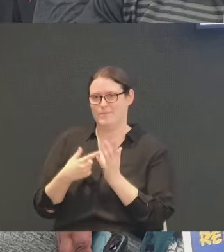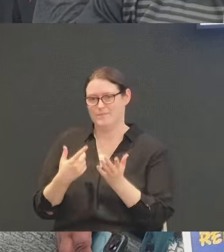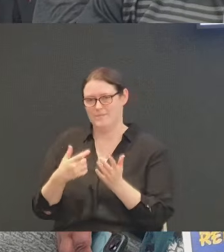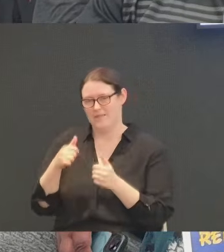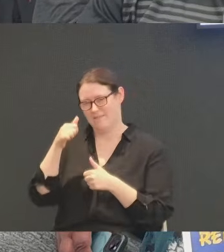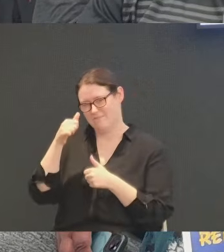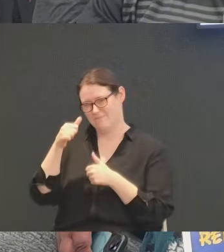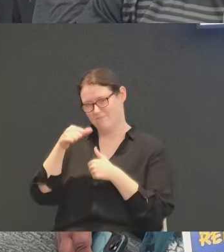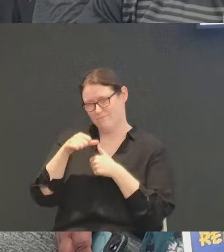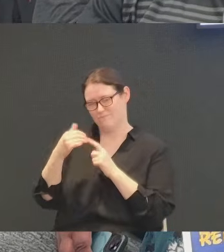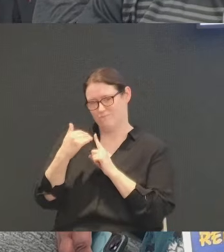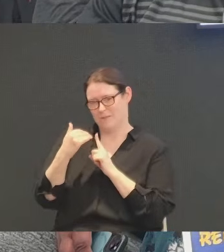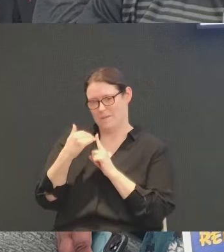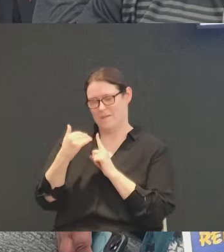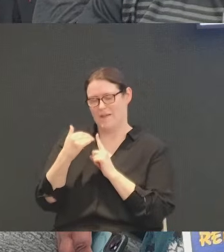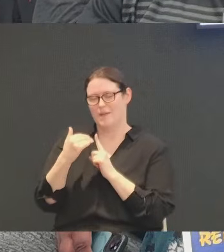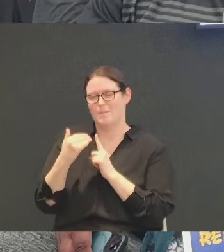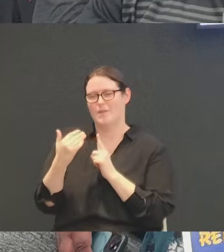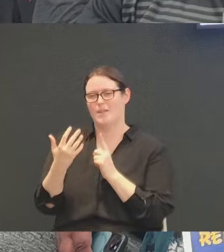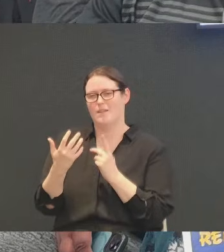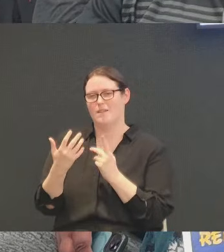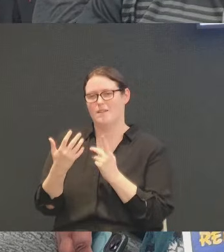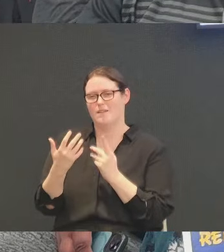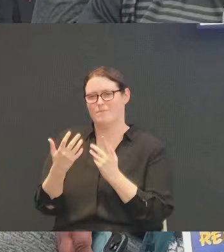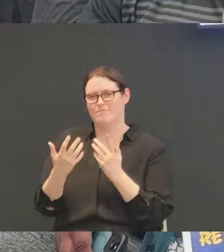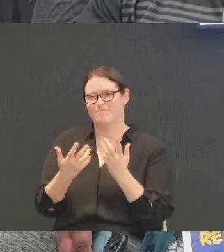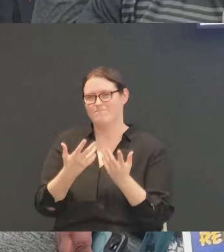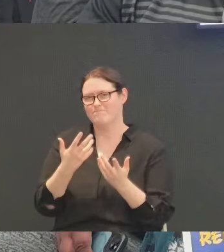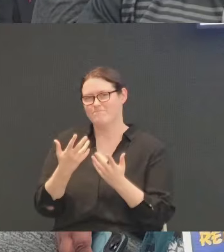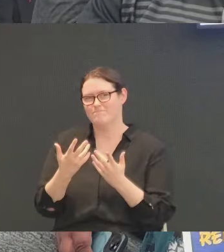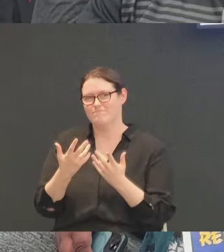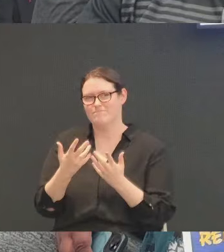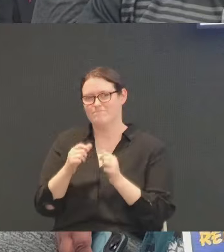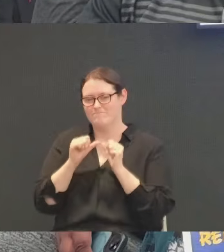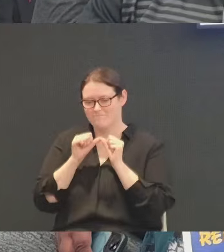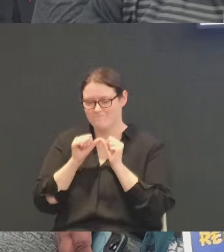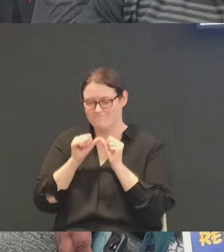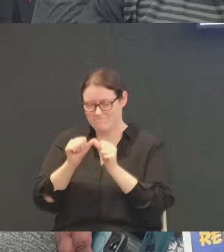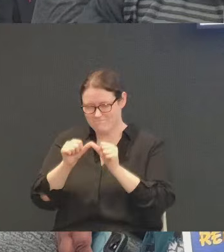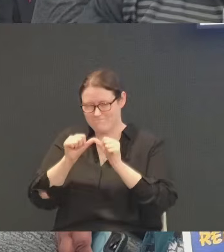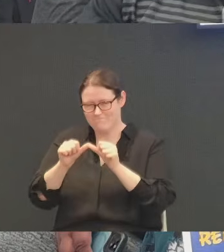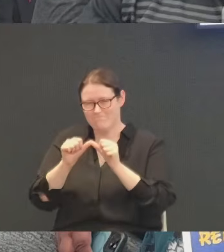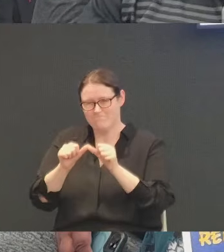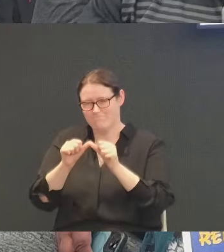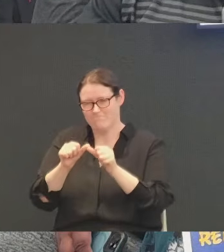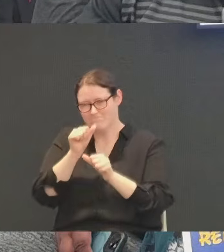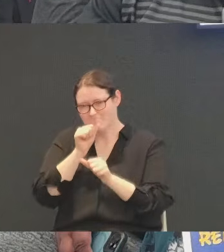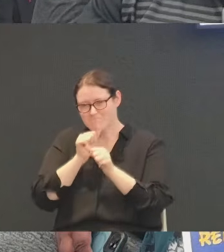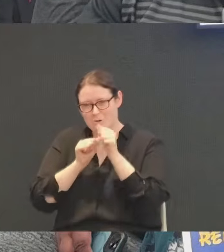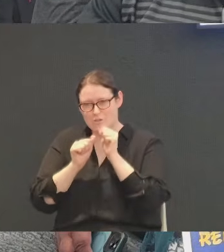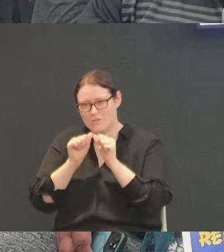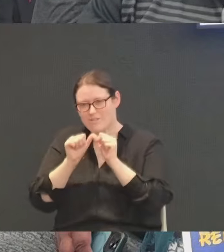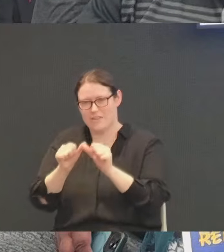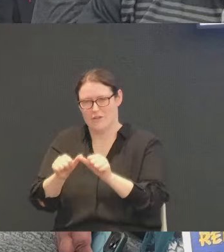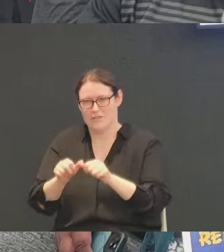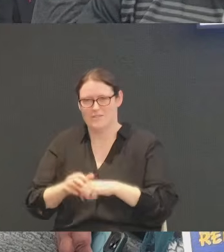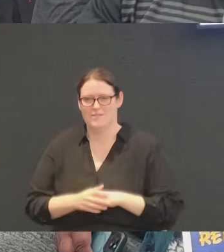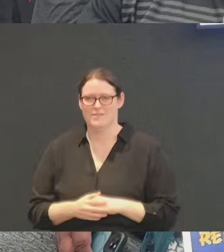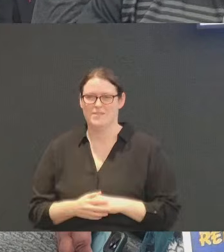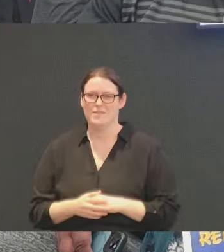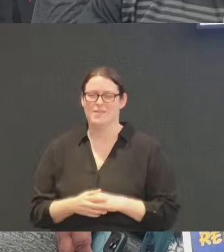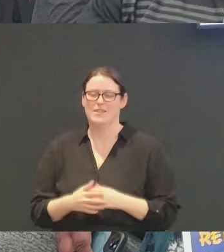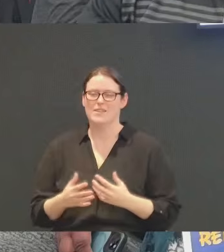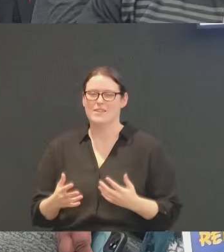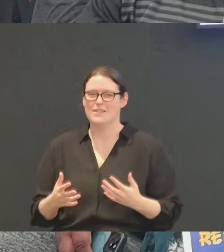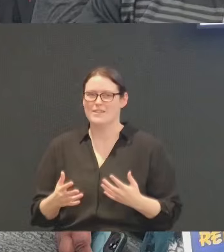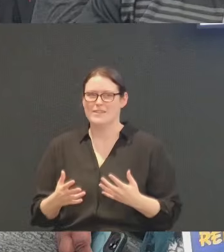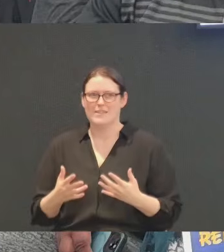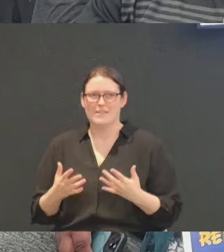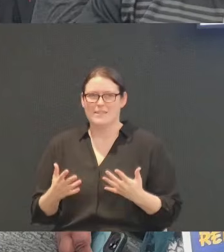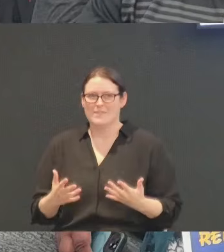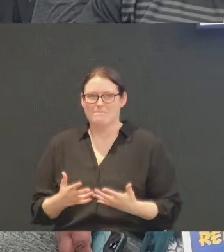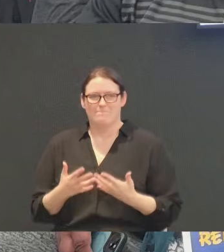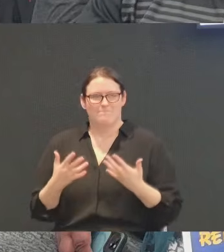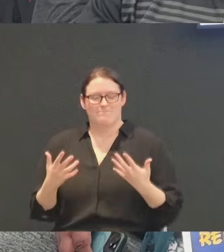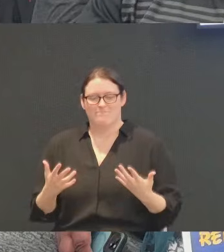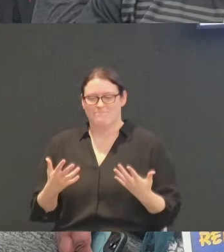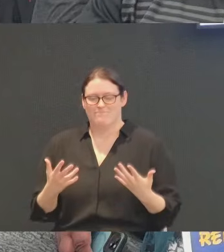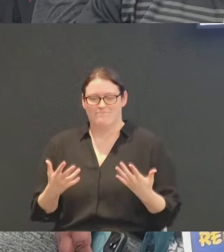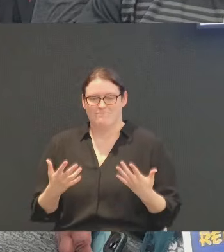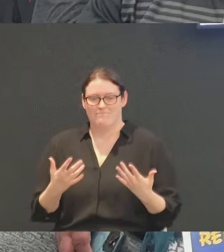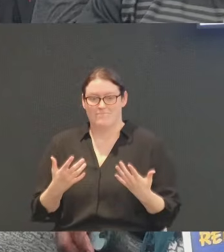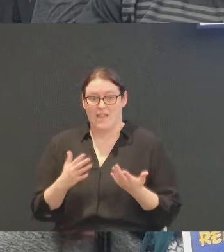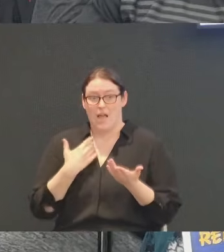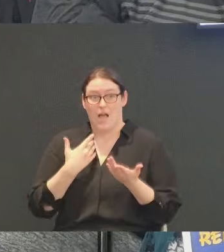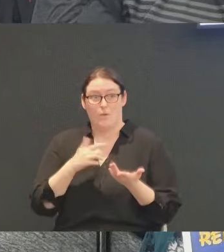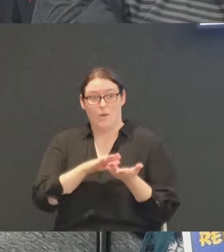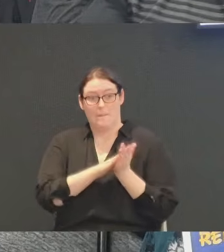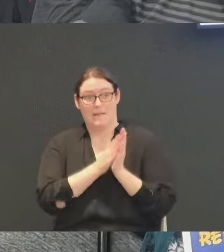me so much of perseverance, so much of what I want to represent. They present